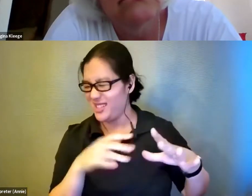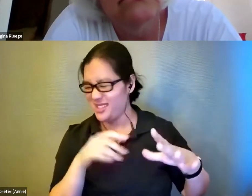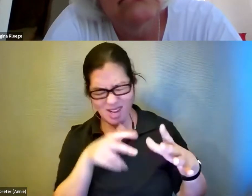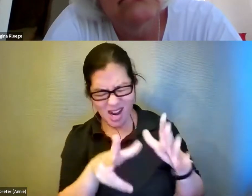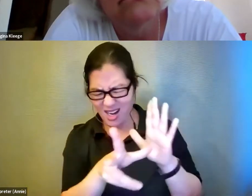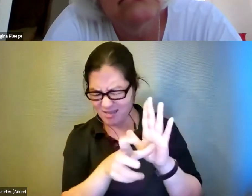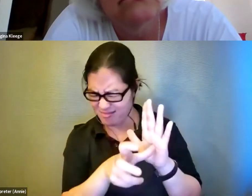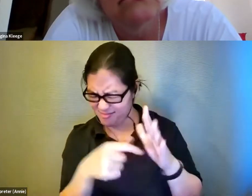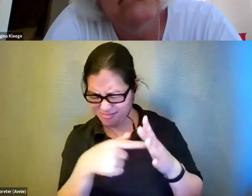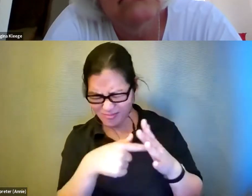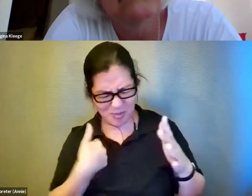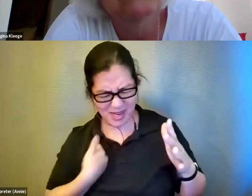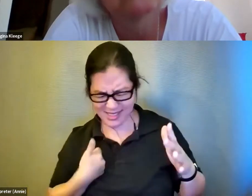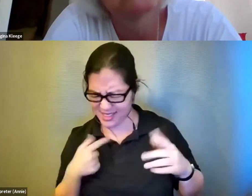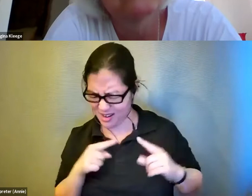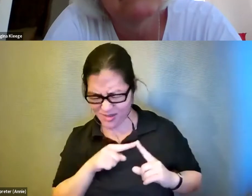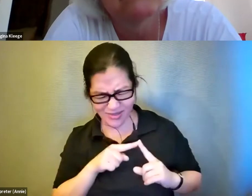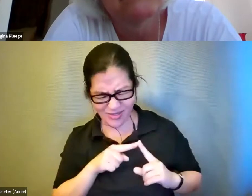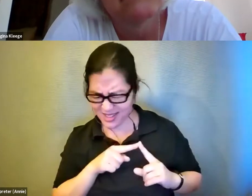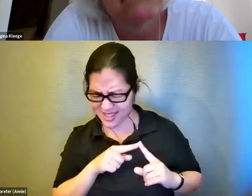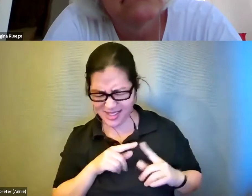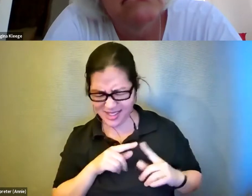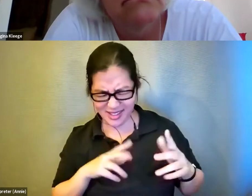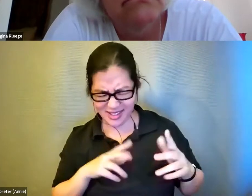read for anyone else for sure. So once